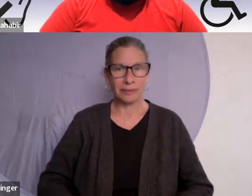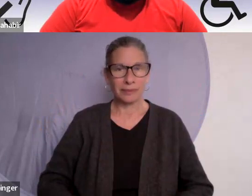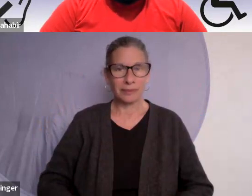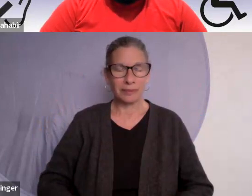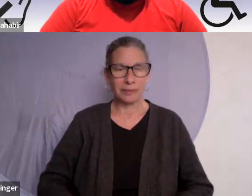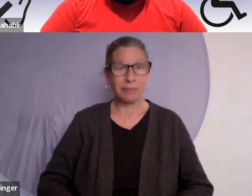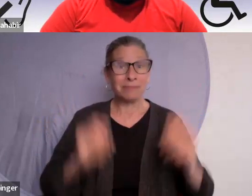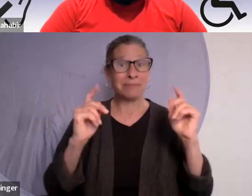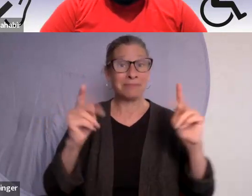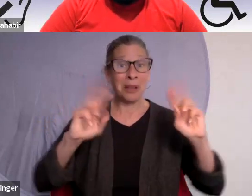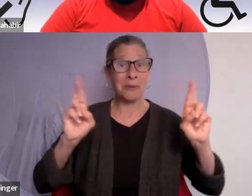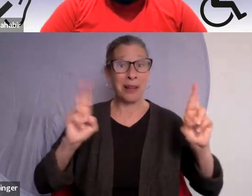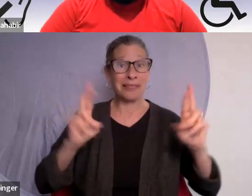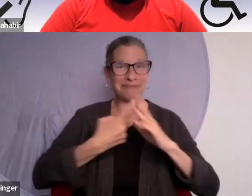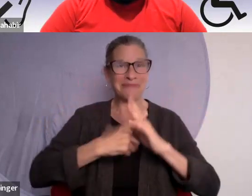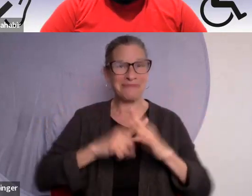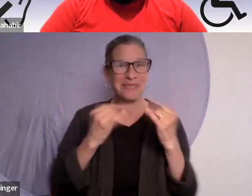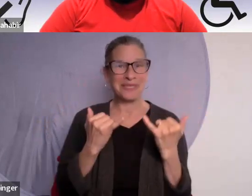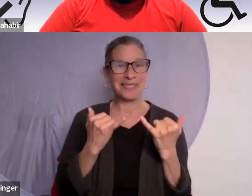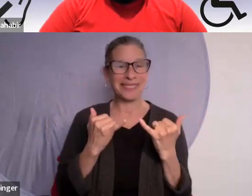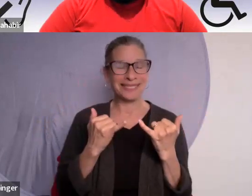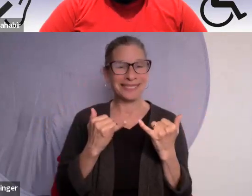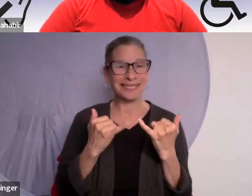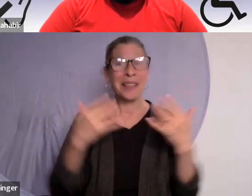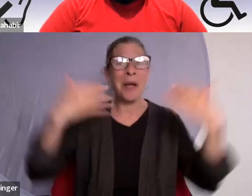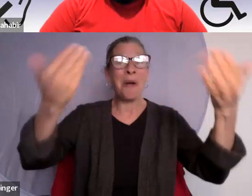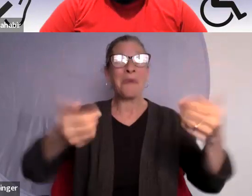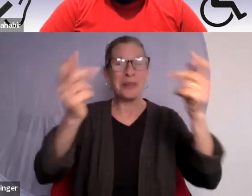Okay, thank we can get started. So welcome back everyone to the